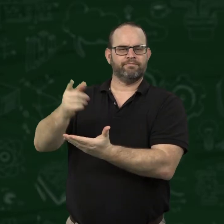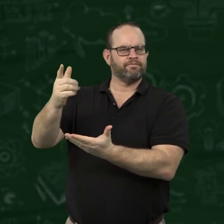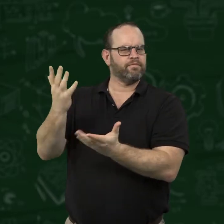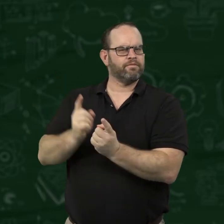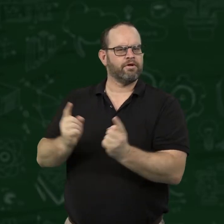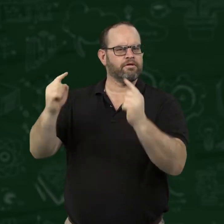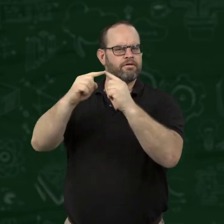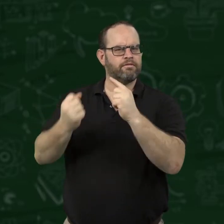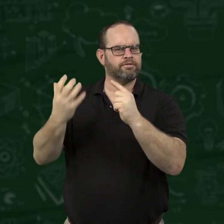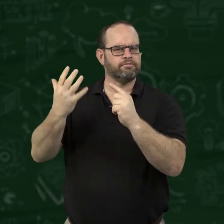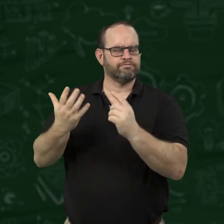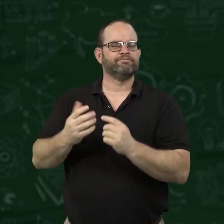Do you know how many sides that polygon has?